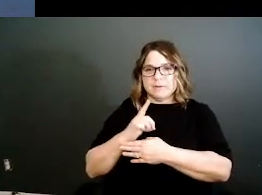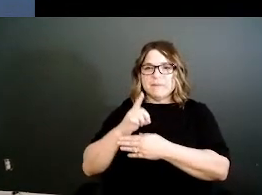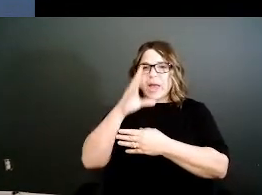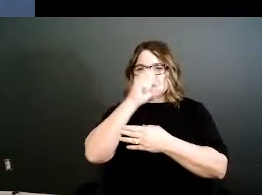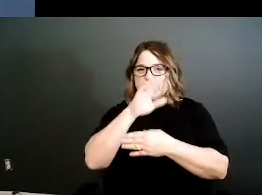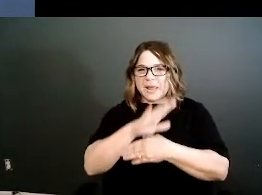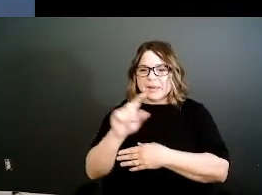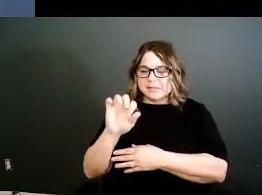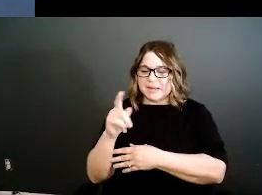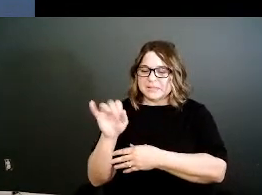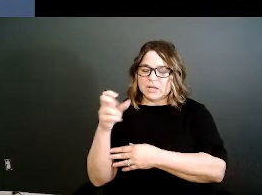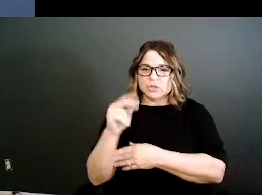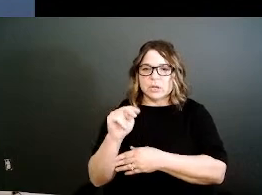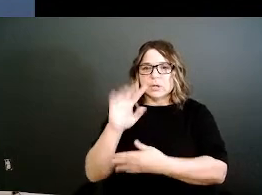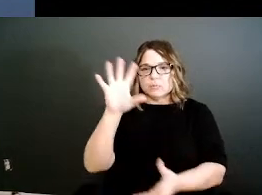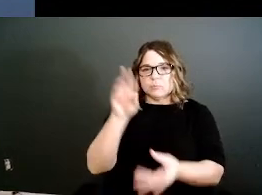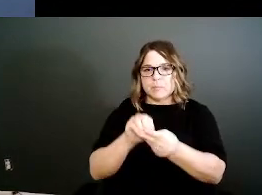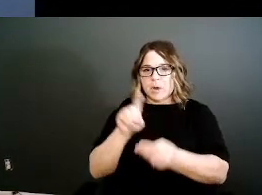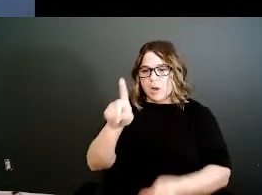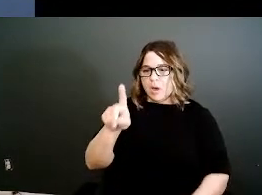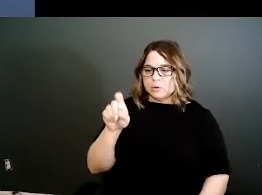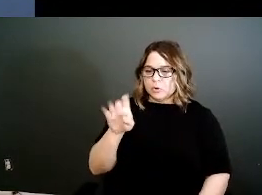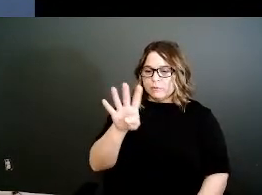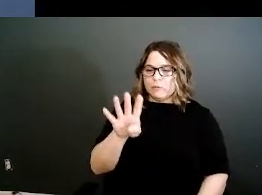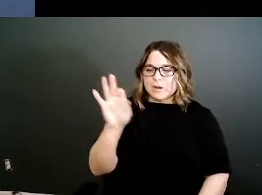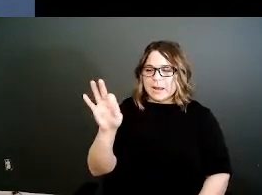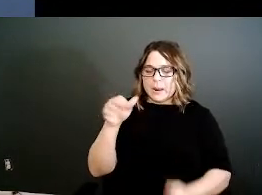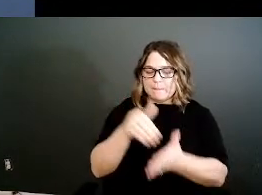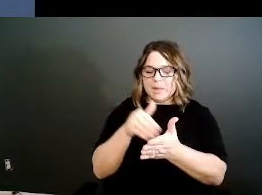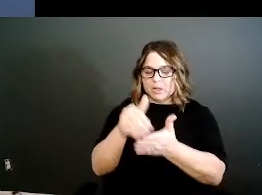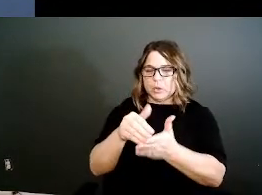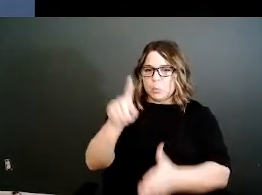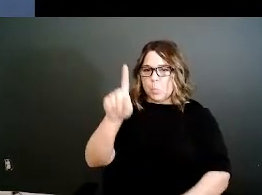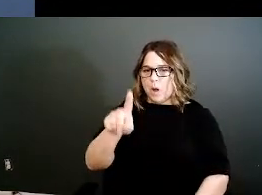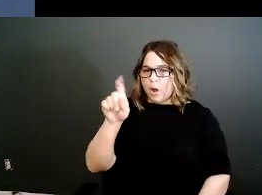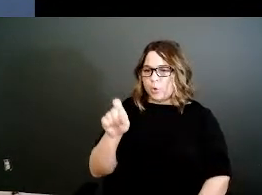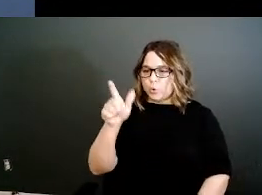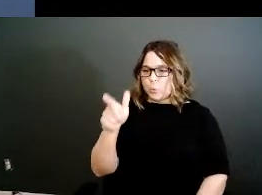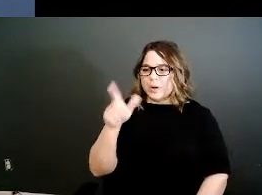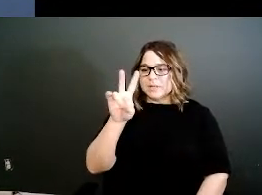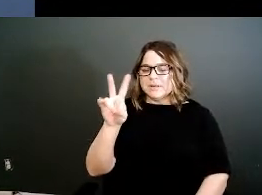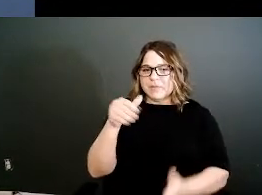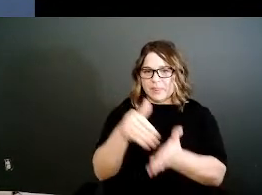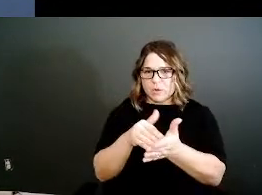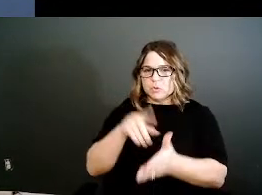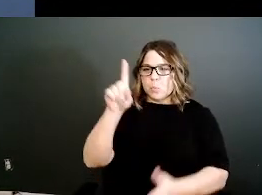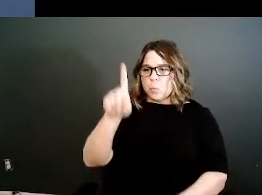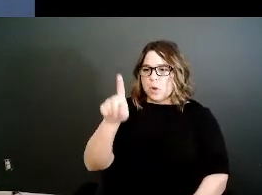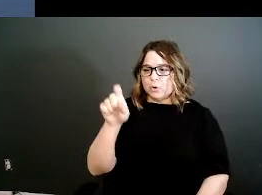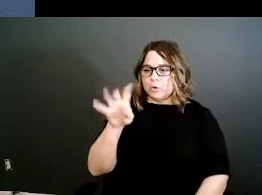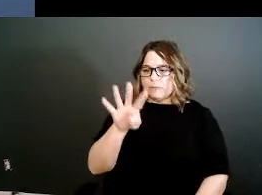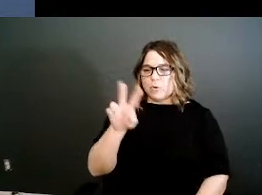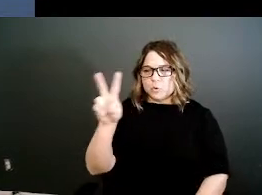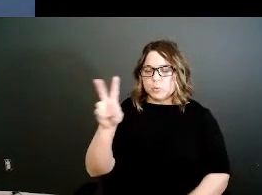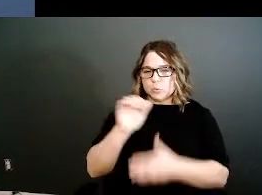I MOVE APPROVAL OF ALL THE RESOLUTIONS REFLECTED IN ITEMS 4, 5, AND 6 ON THE MEETING AGENDA. ≫ COUNCIL PRESIDENT BENDER: COUNCIL MEMBER PALMISANO